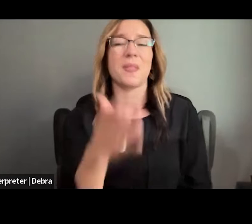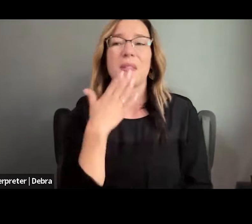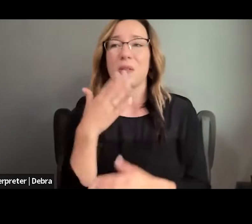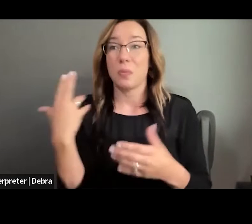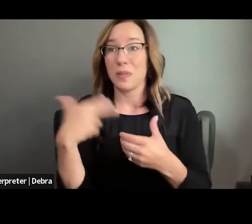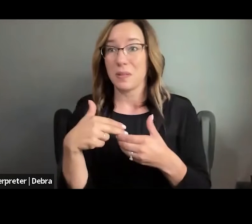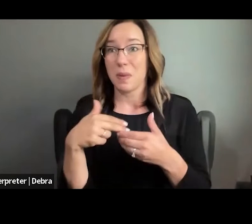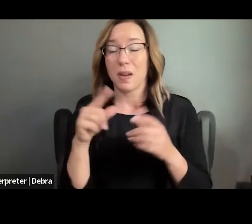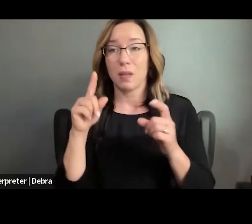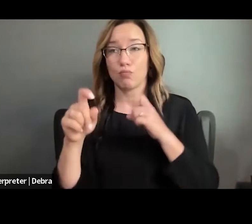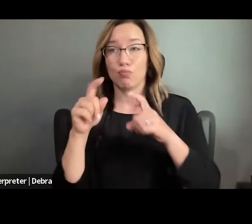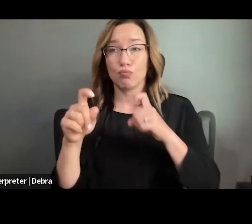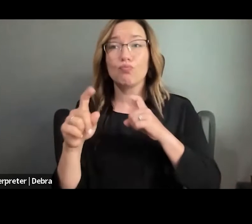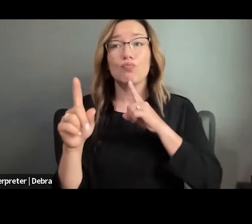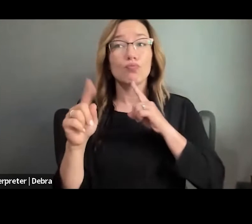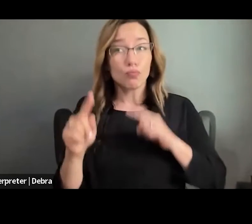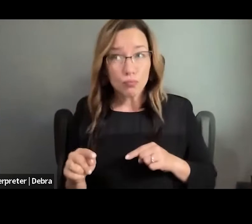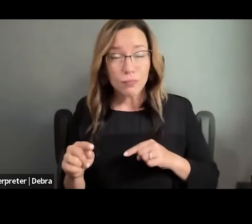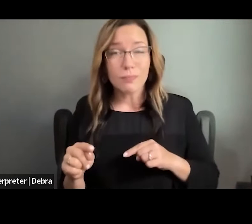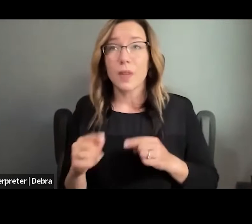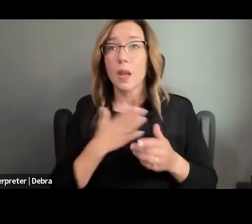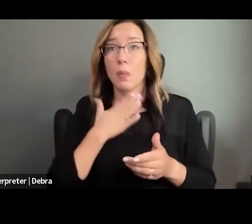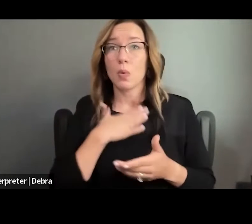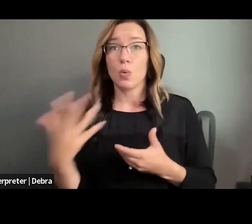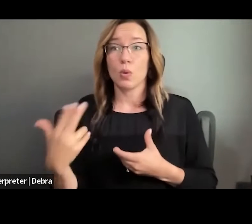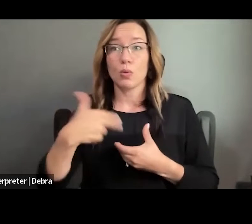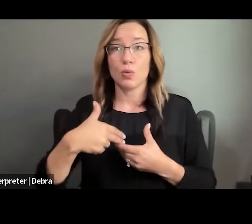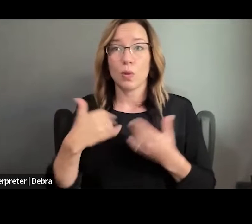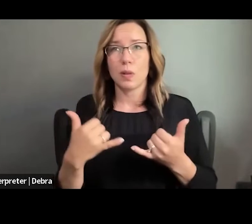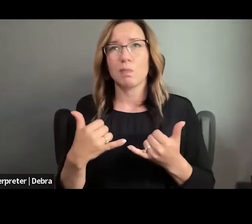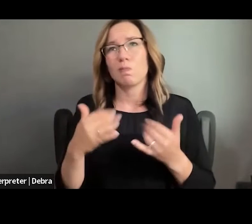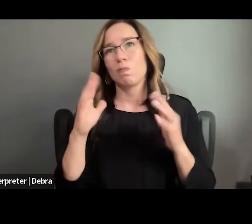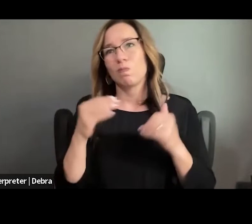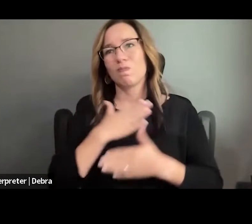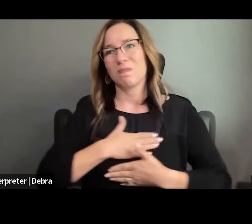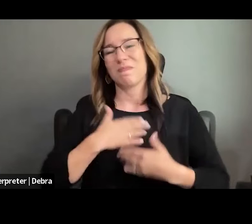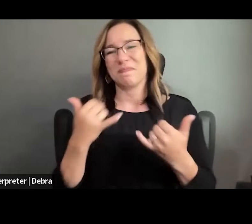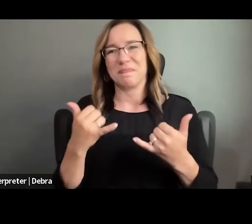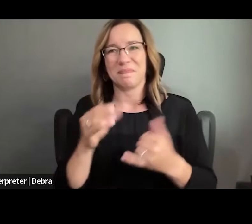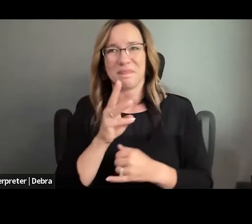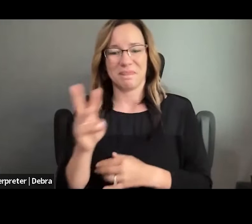We are happy and excited that you can join us today, and we hope you enjoy today's webinar.